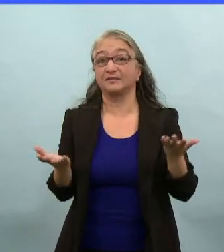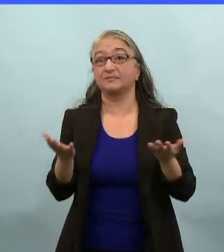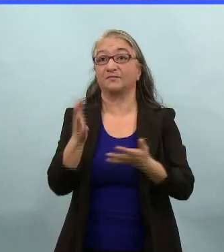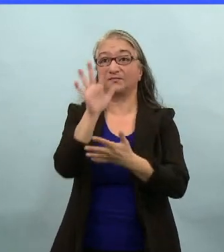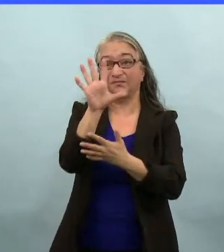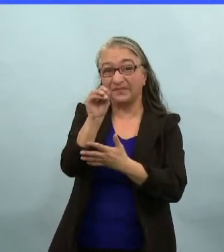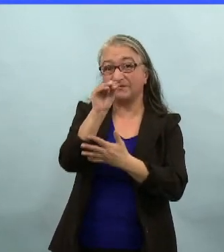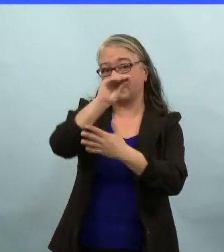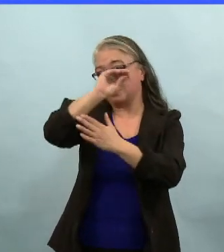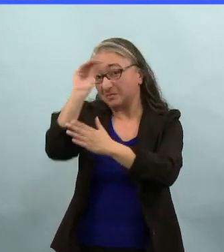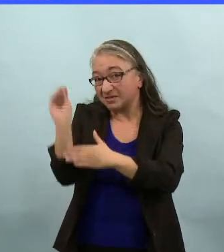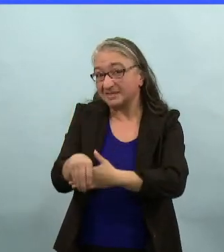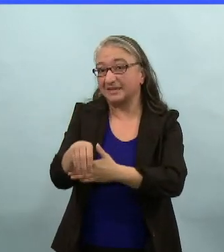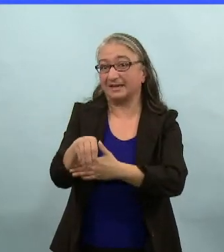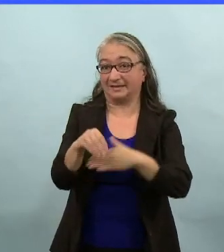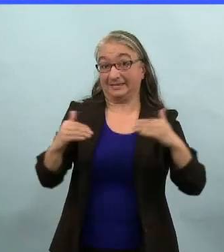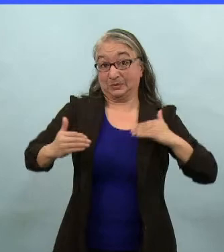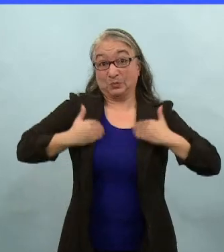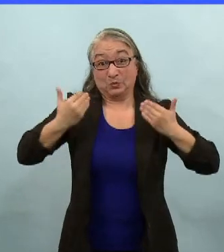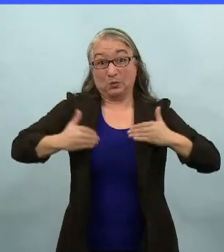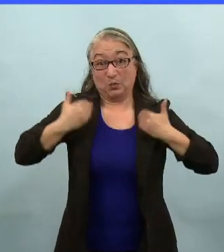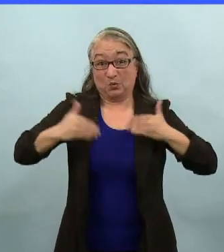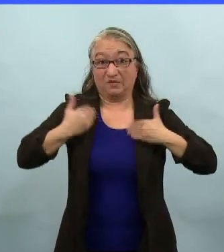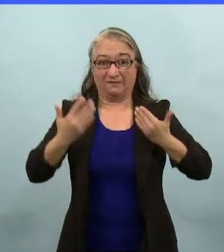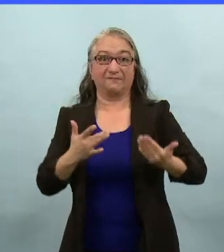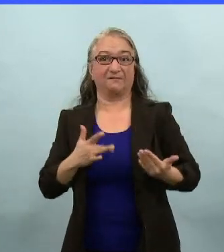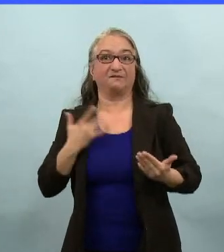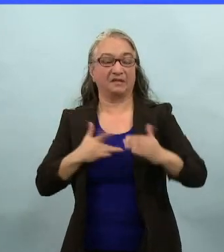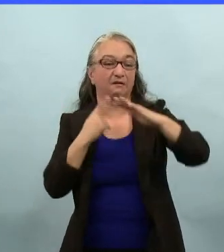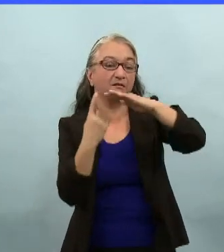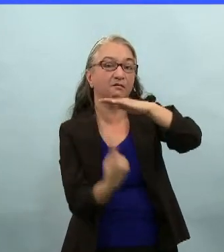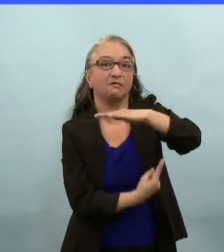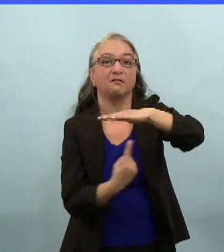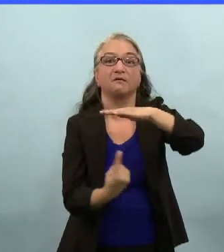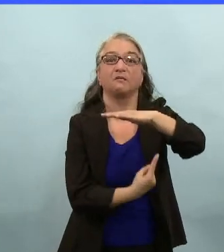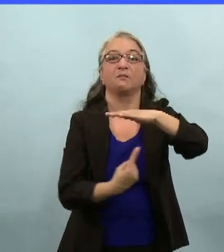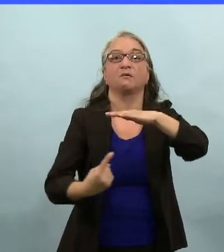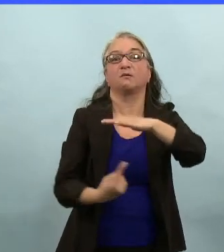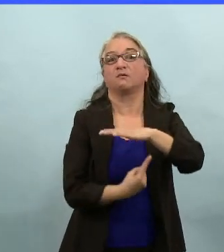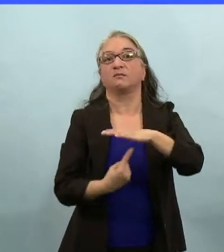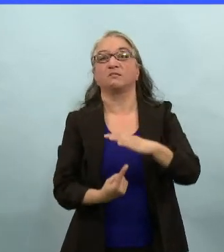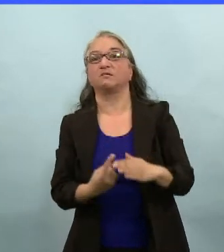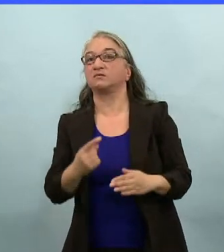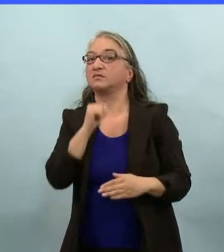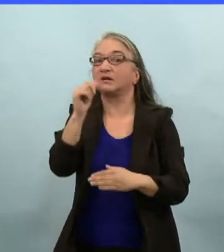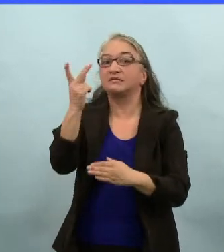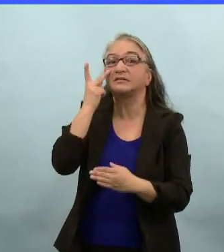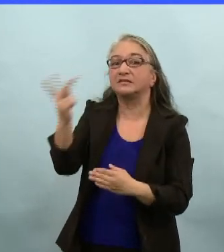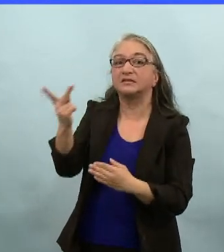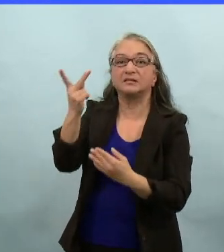isolated due to not seeing loved ones either through social gatherings or school environments